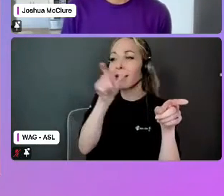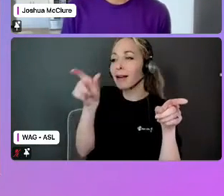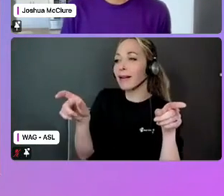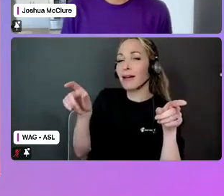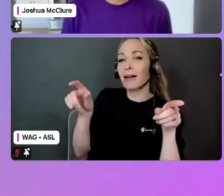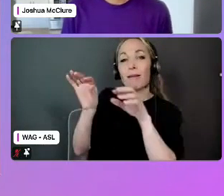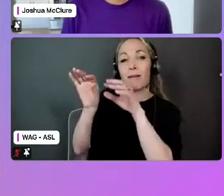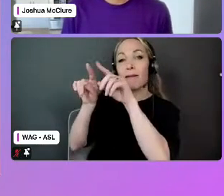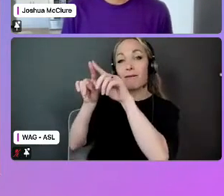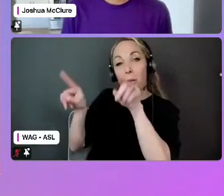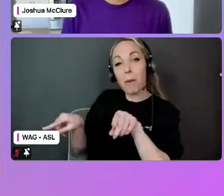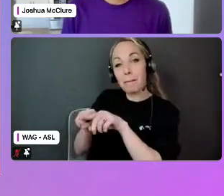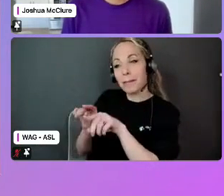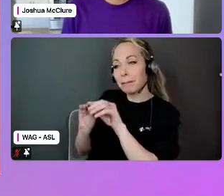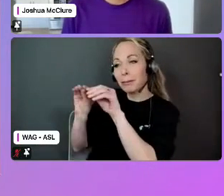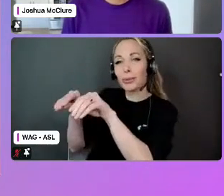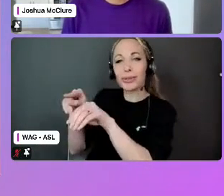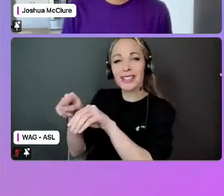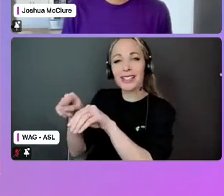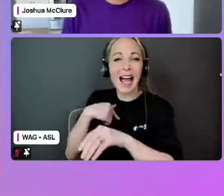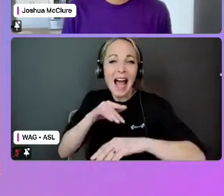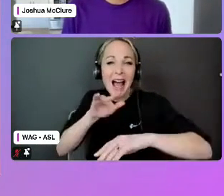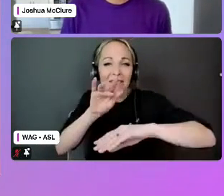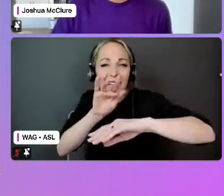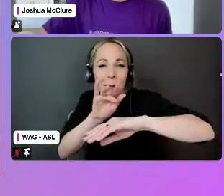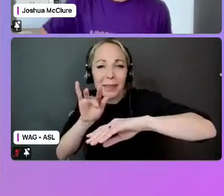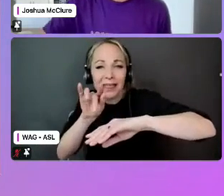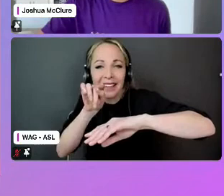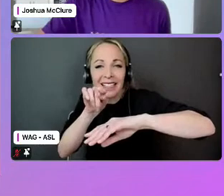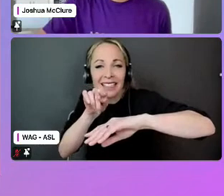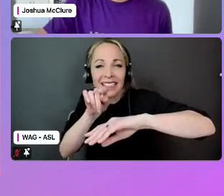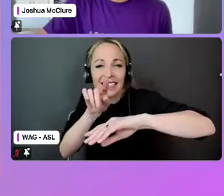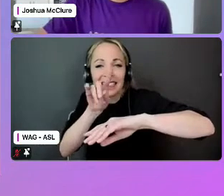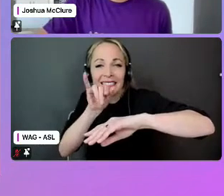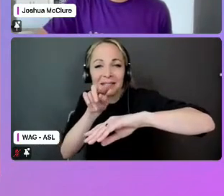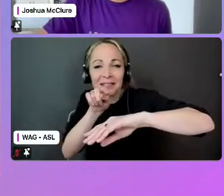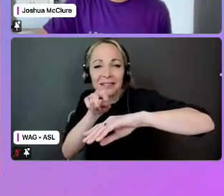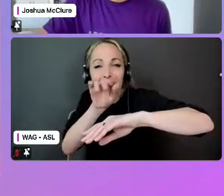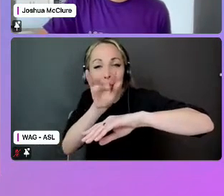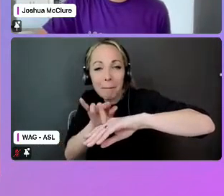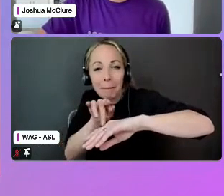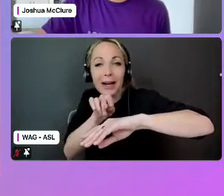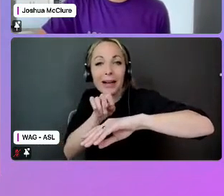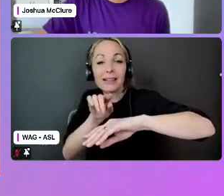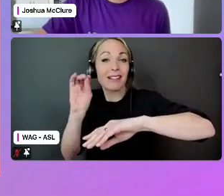don't leave space. I insert it between the label and the form